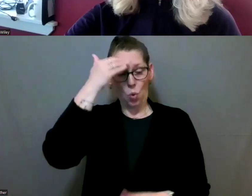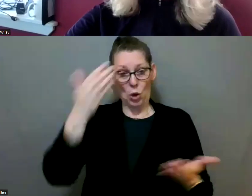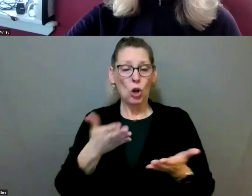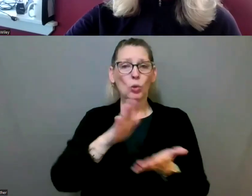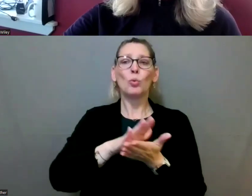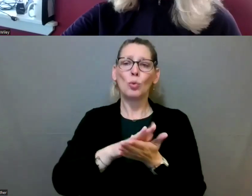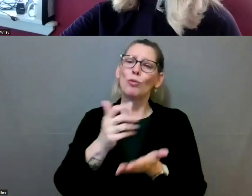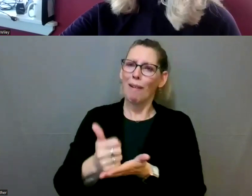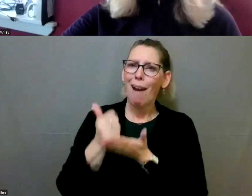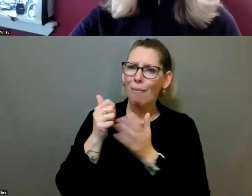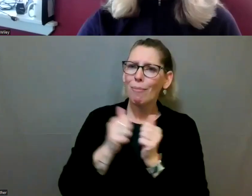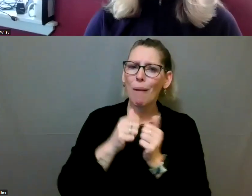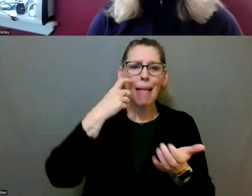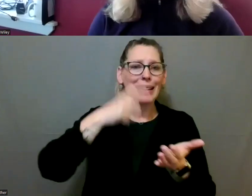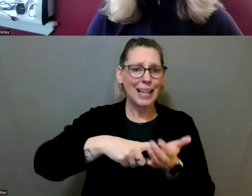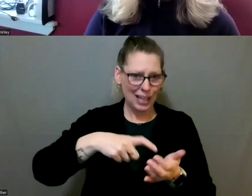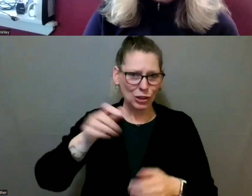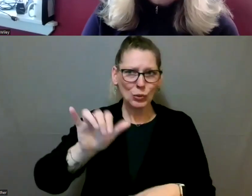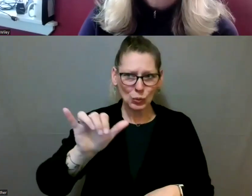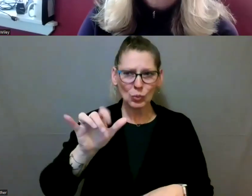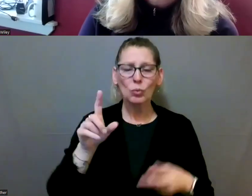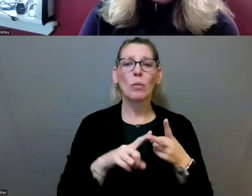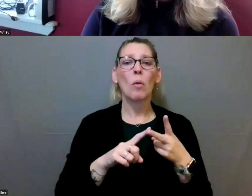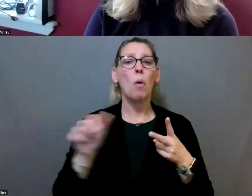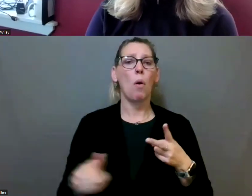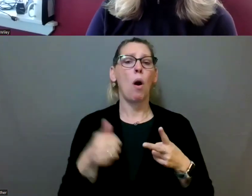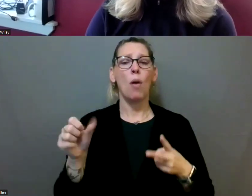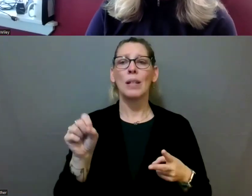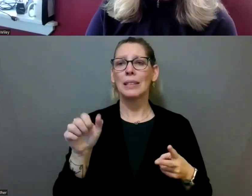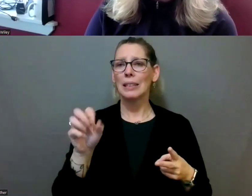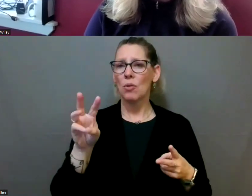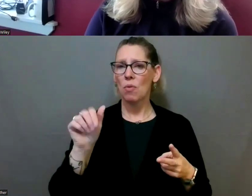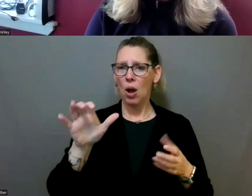with that identification and then I know another sewak school in our area they have